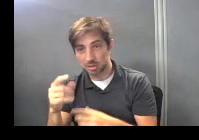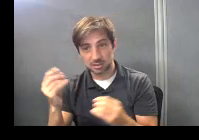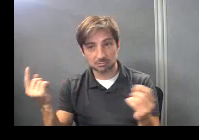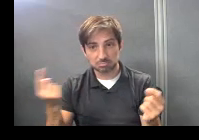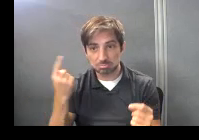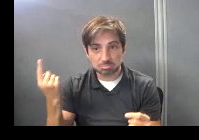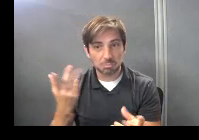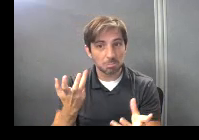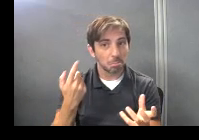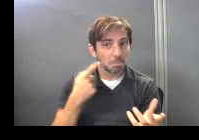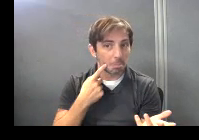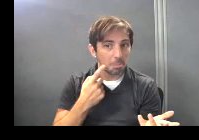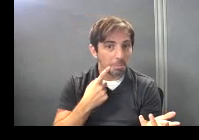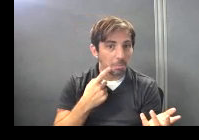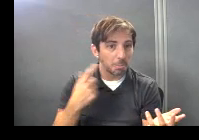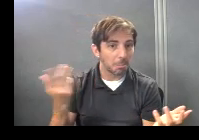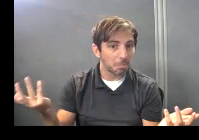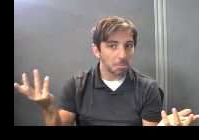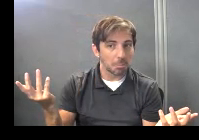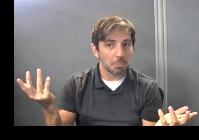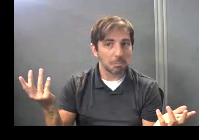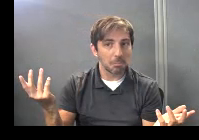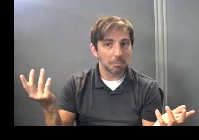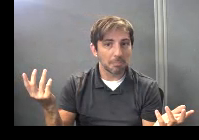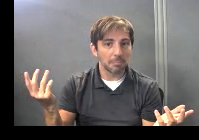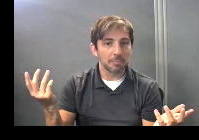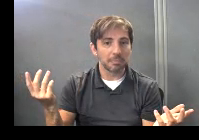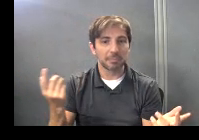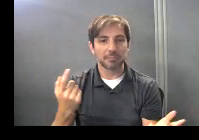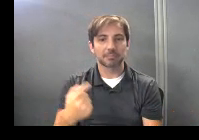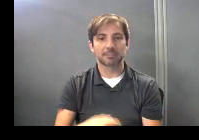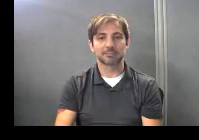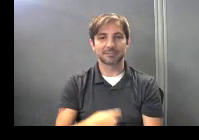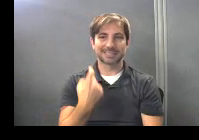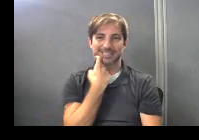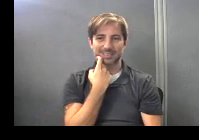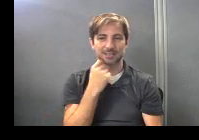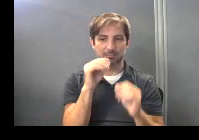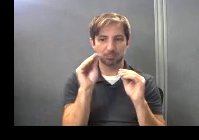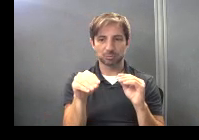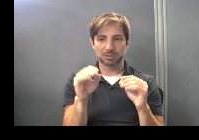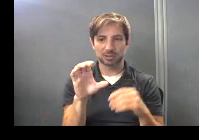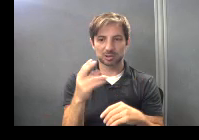I PUT IN THE CHAT. I APOLOGIZE IF THAT INTERFERED WITH SCREEN